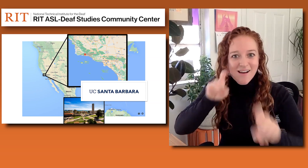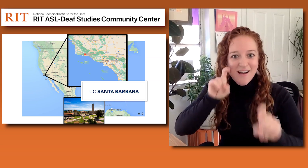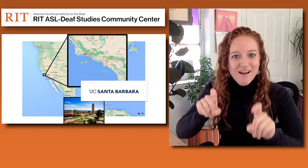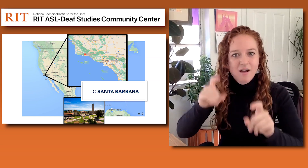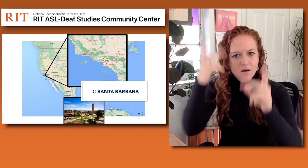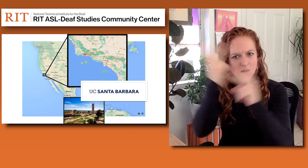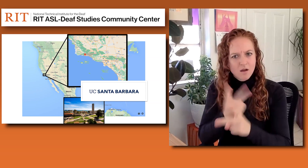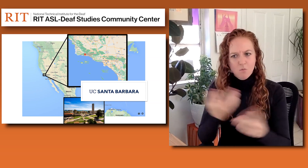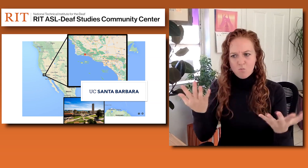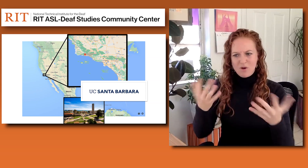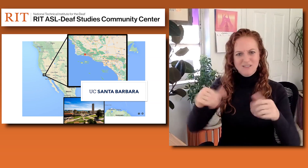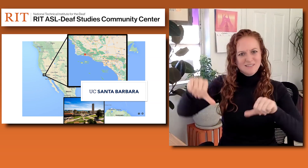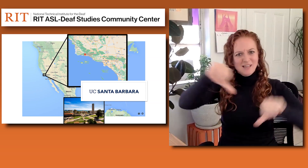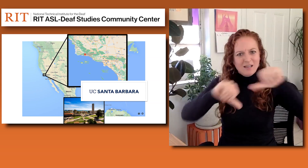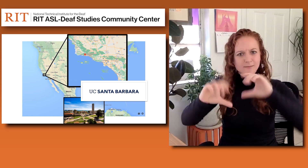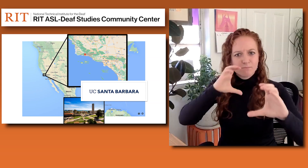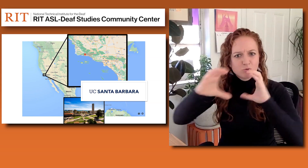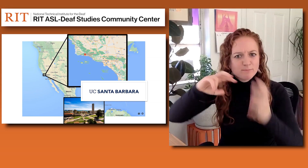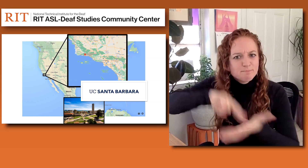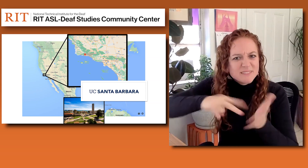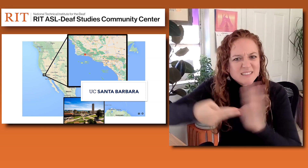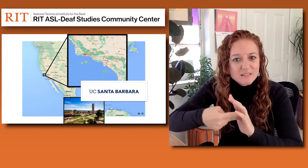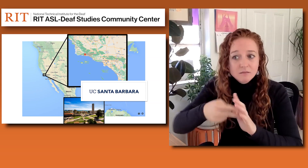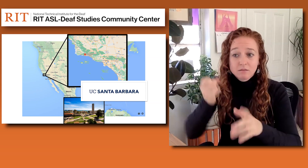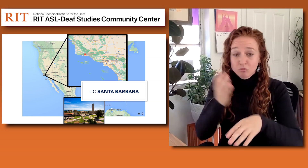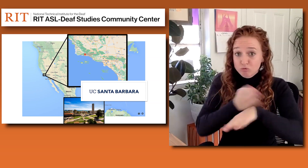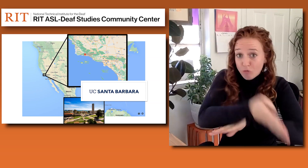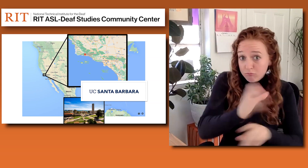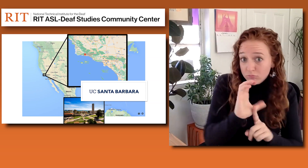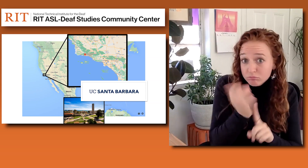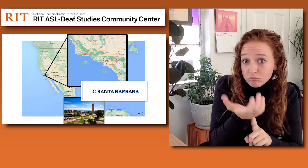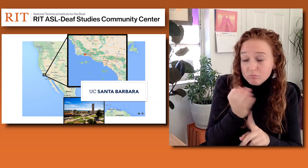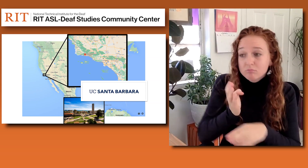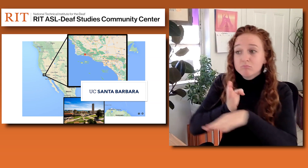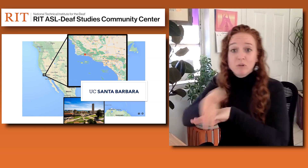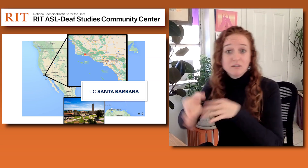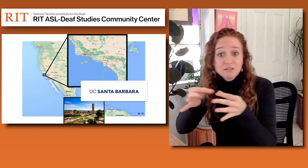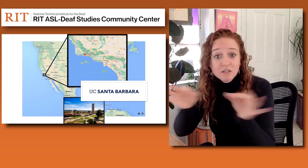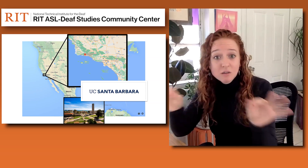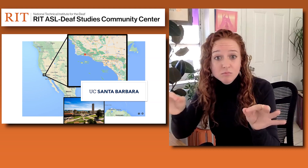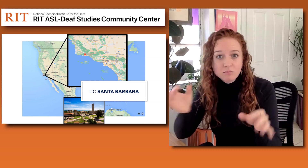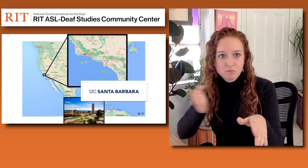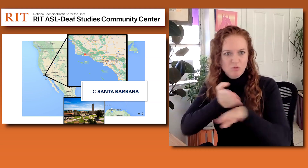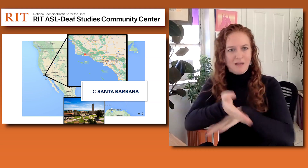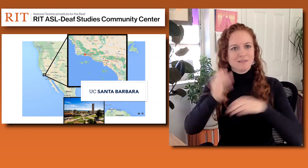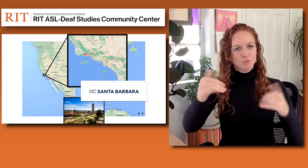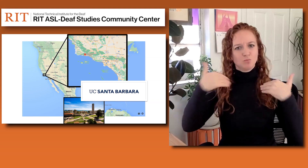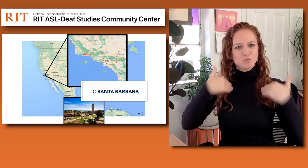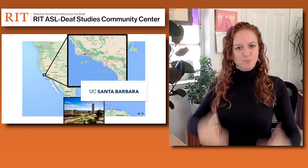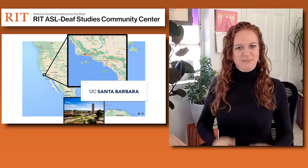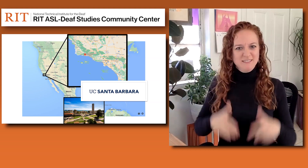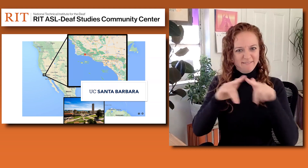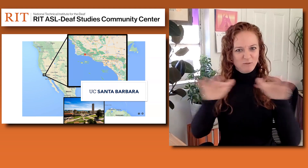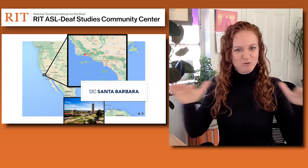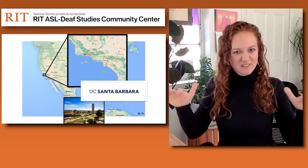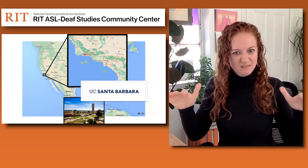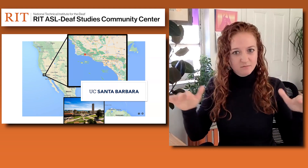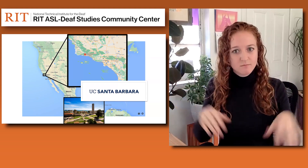And I've noticed more and more the language that we use in science... Are we going across something?